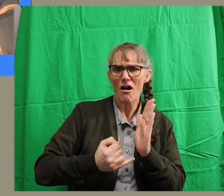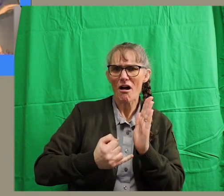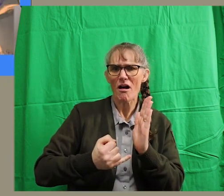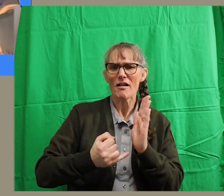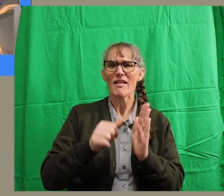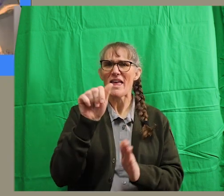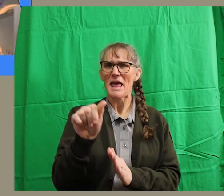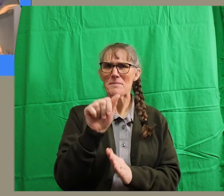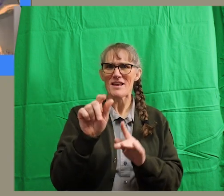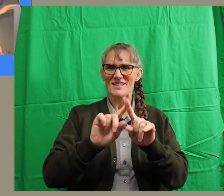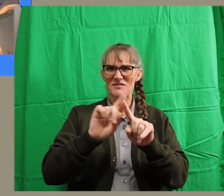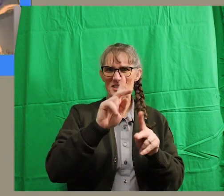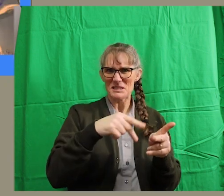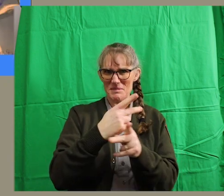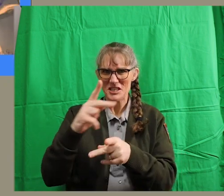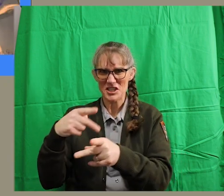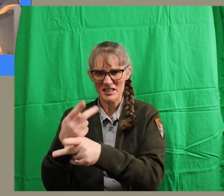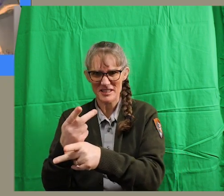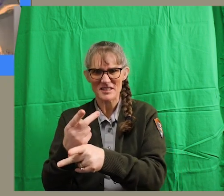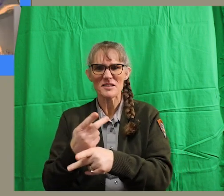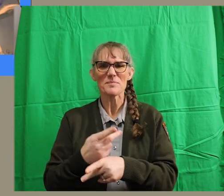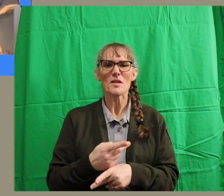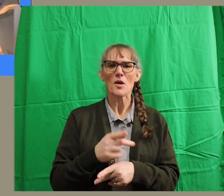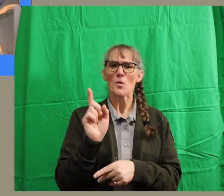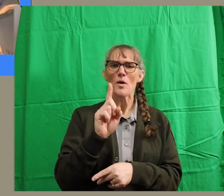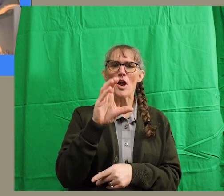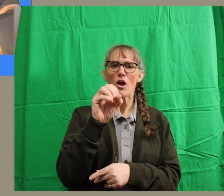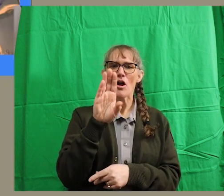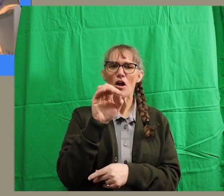coming up in the Cobban Volume, that's currently in press.